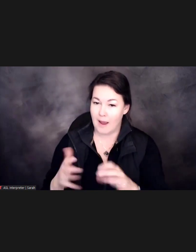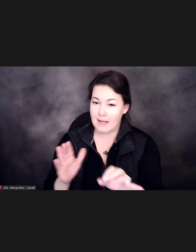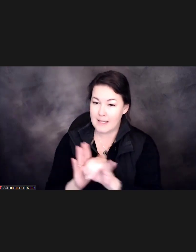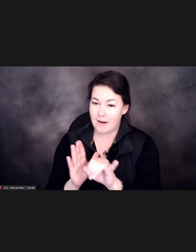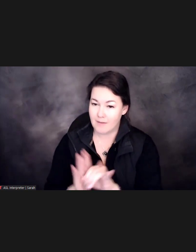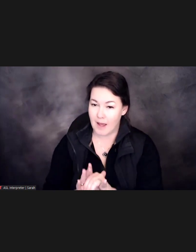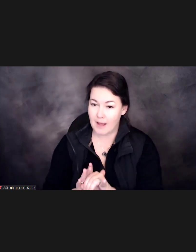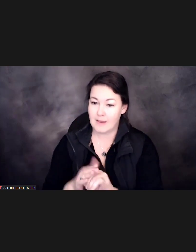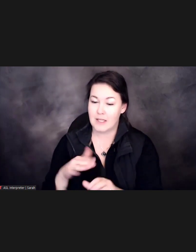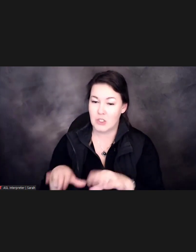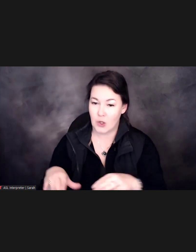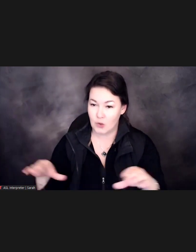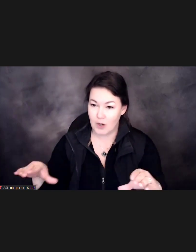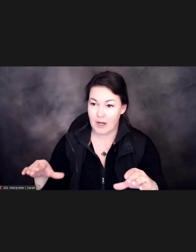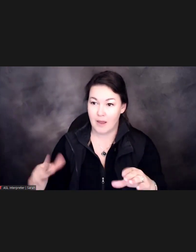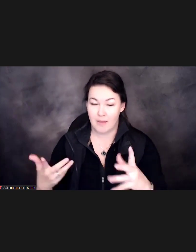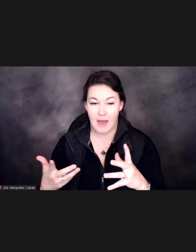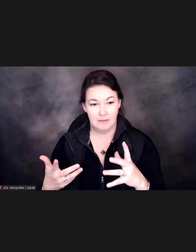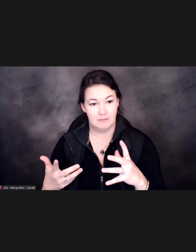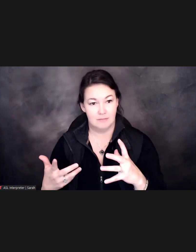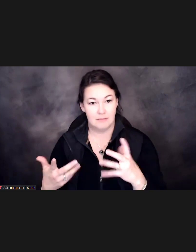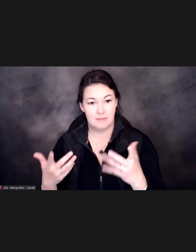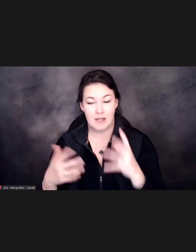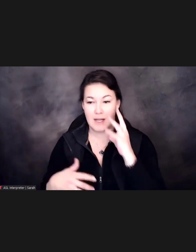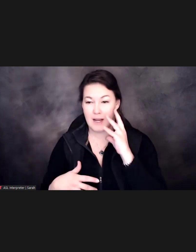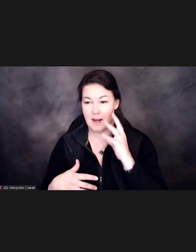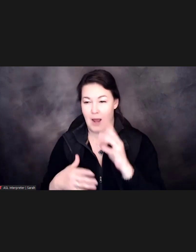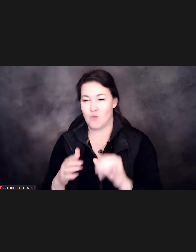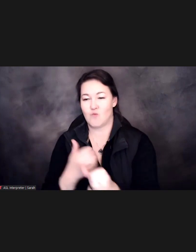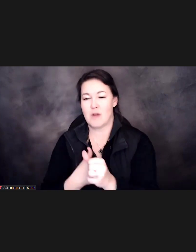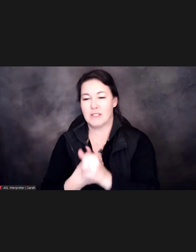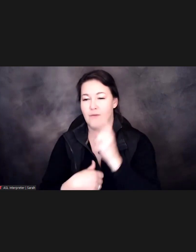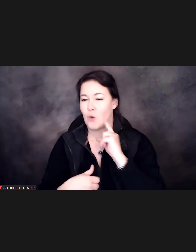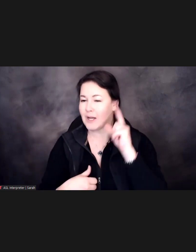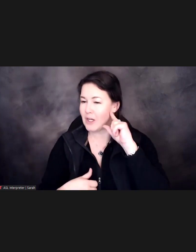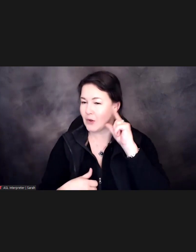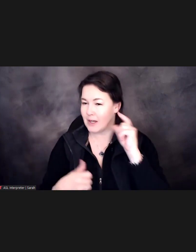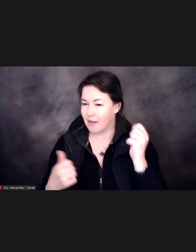hearing loss and, um, and, then, provide for their follow-up.>>: So,